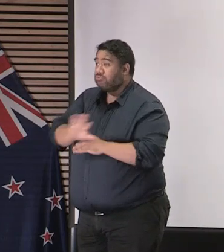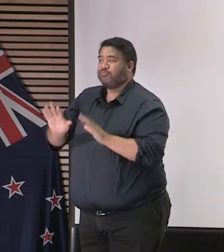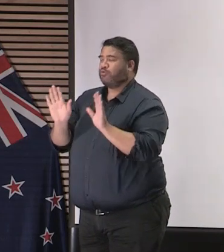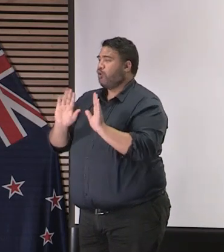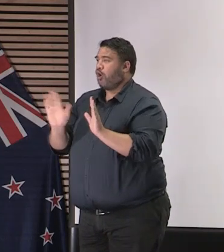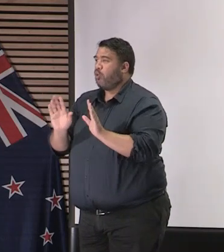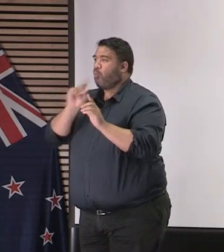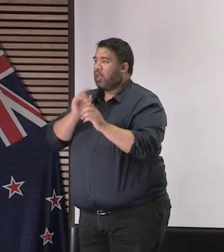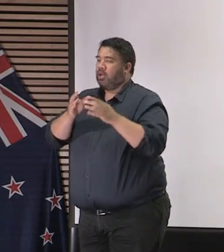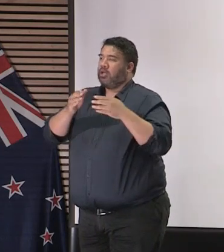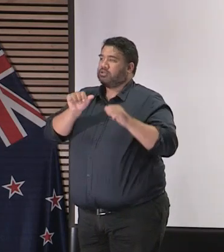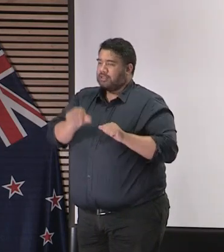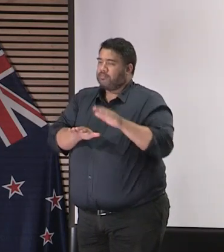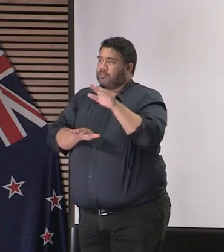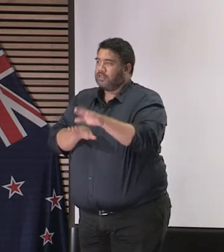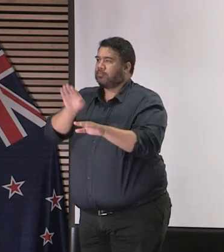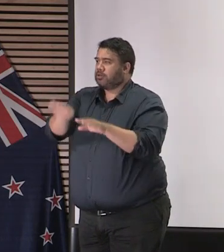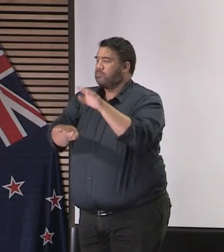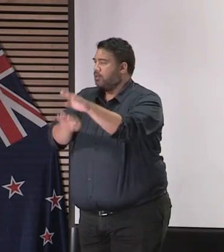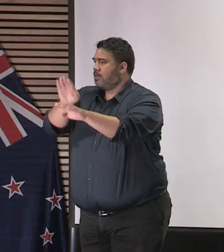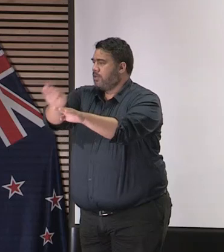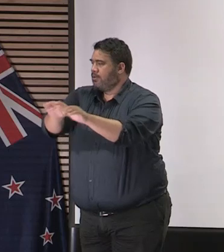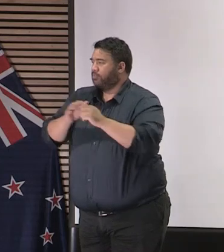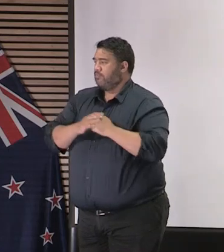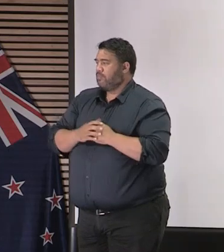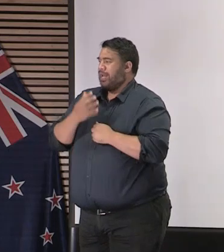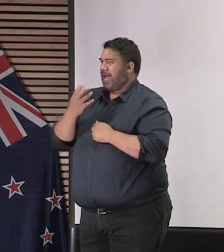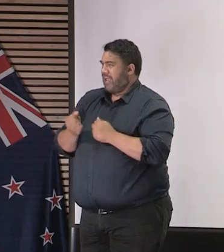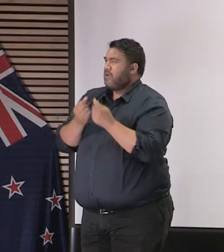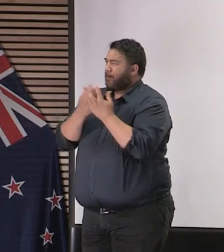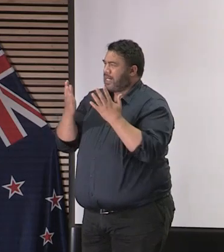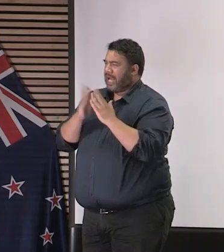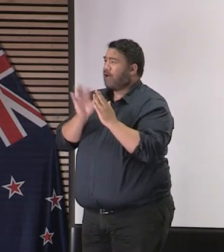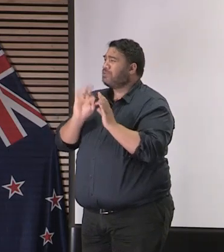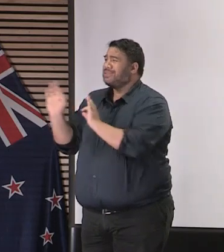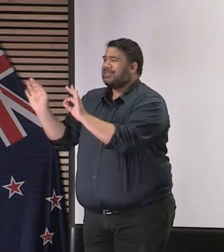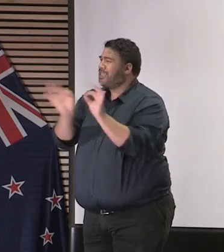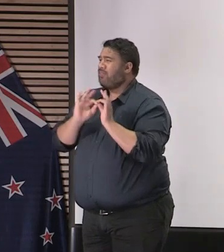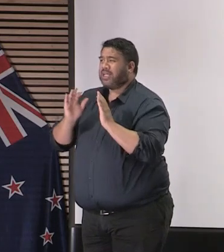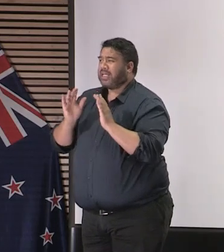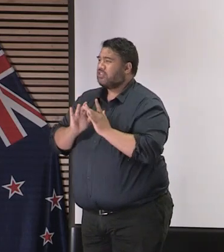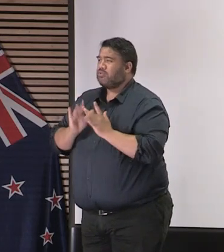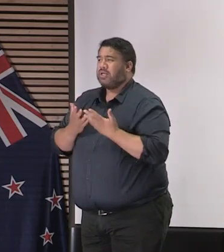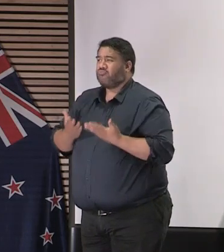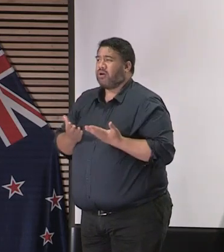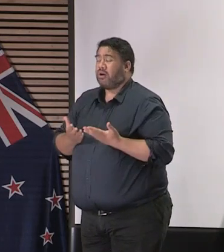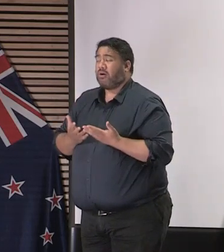materials will be delivered in